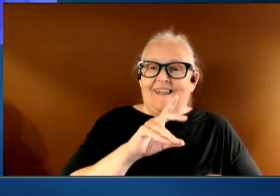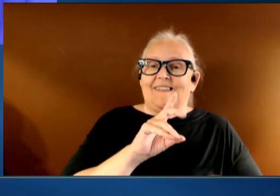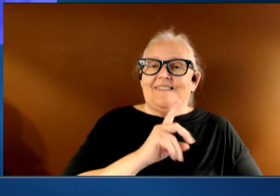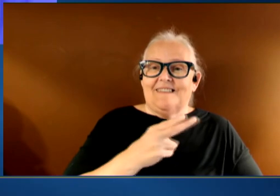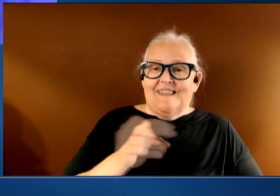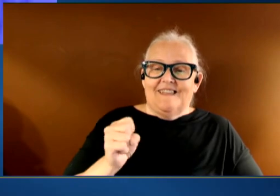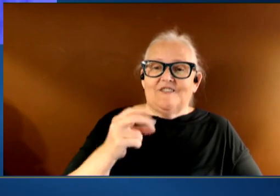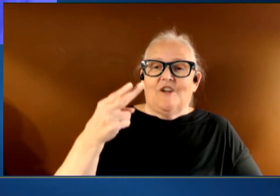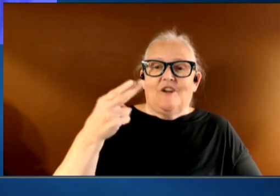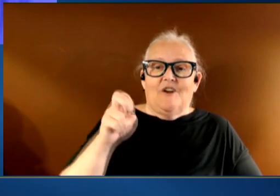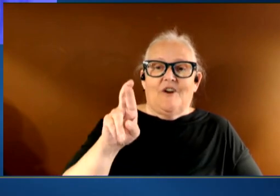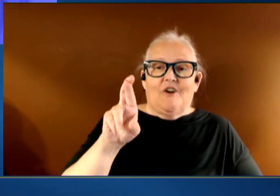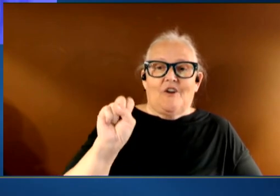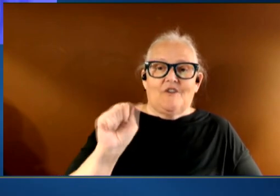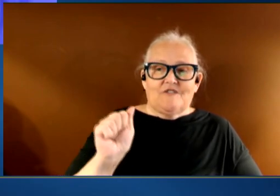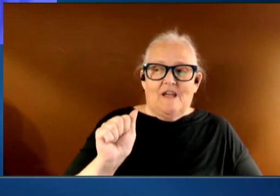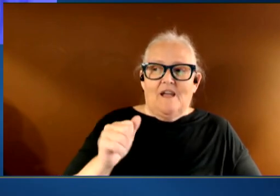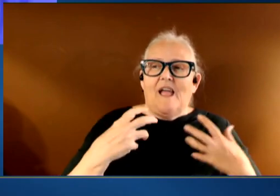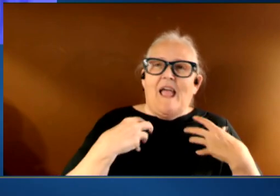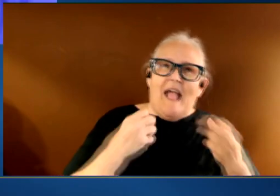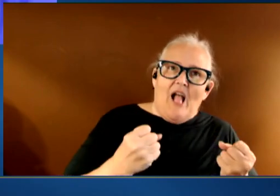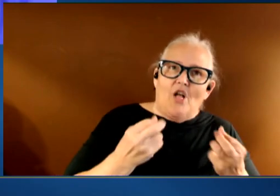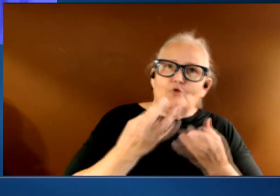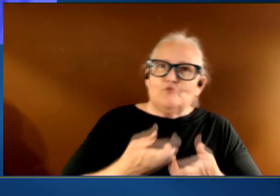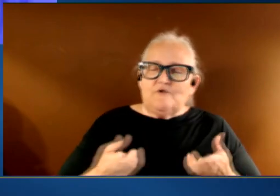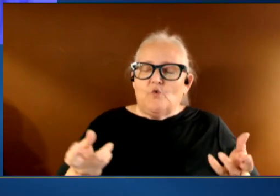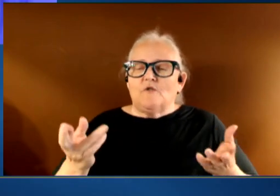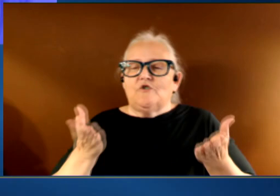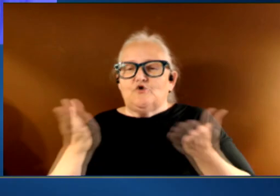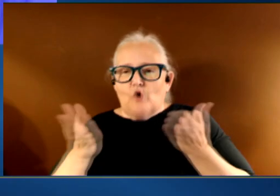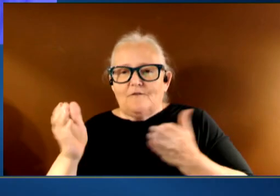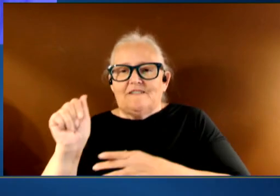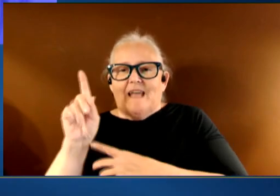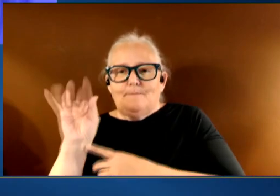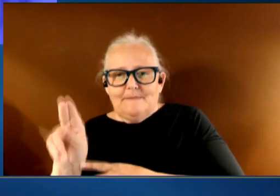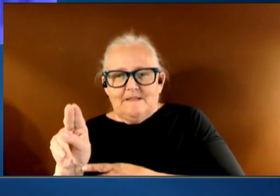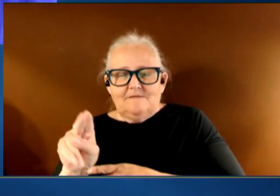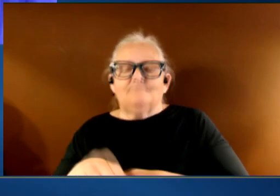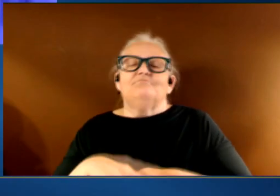or Health Resources and Services Administration. So, it is a great pleasure to have him here.